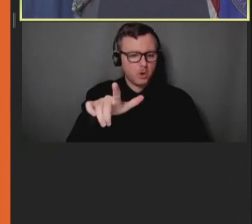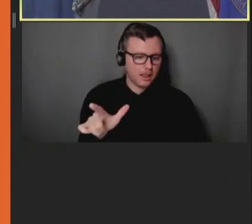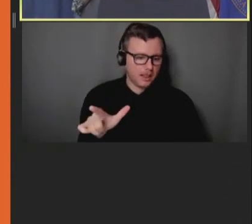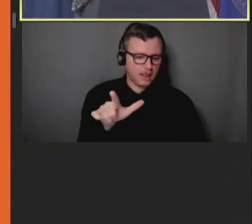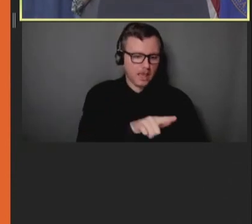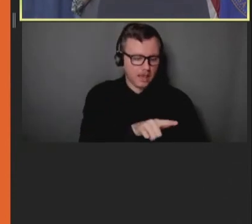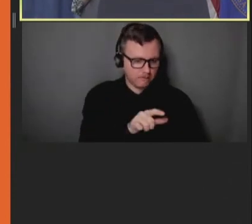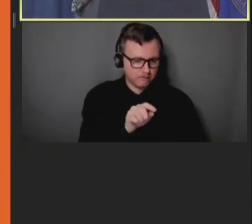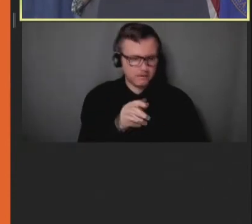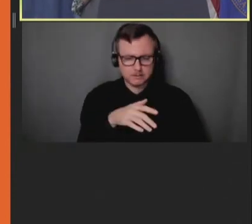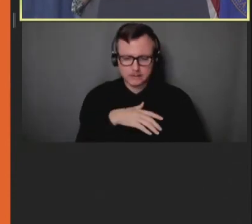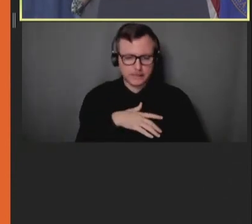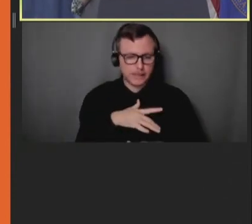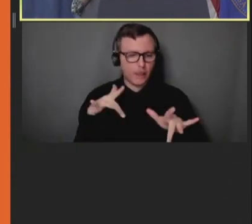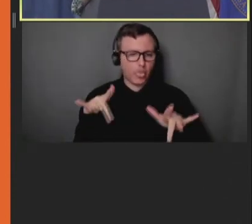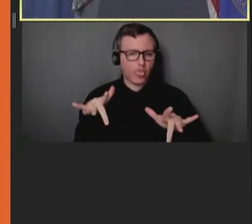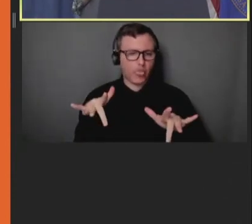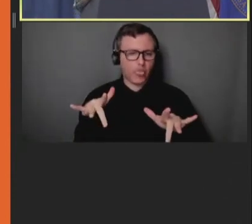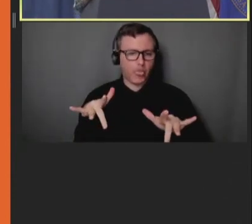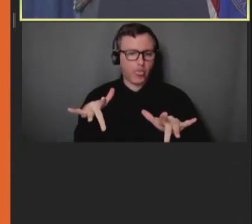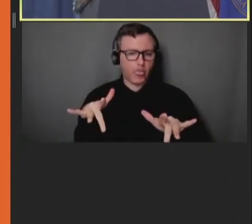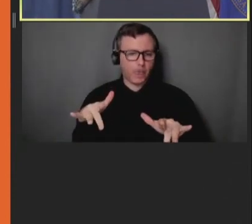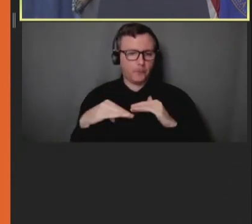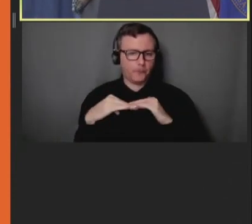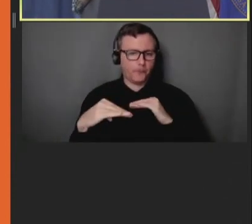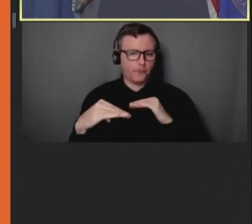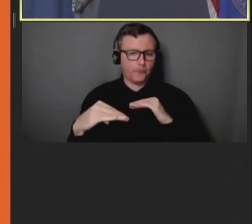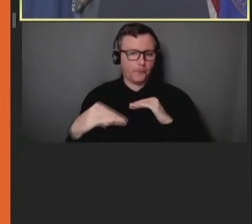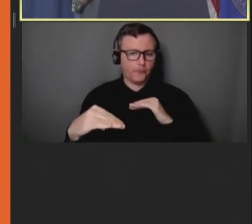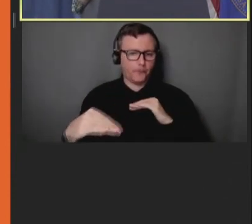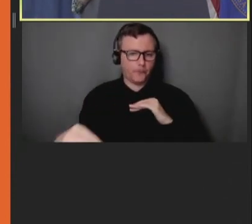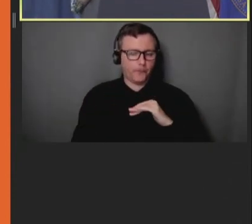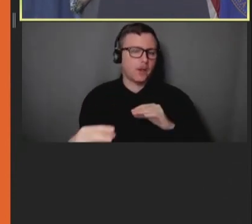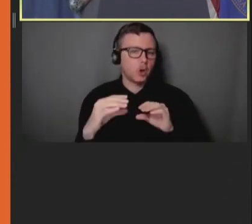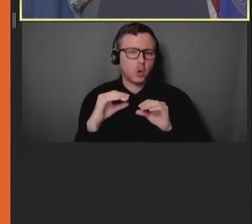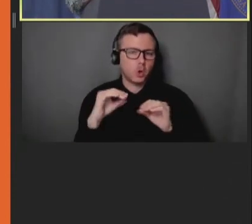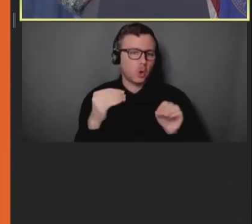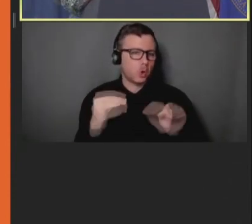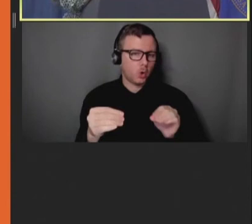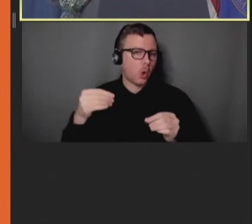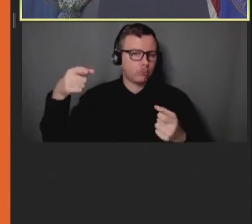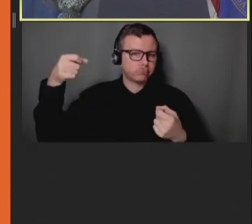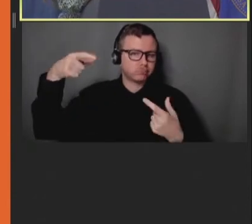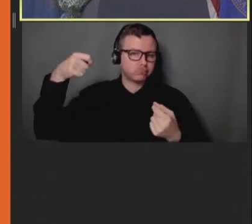through a lot of nothing, including a stretch of no cell phone service, and you arrive in Ruidoso.